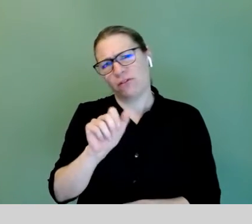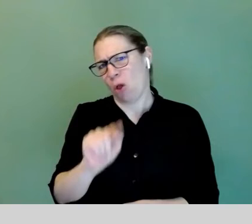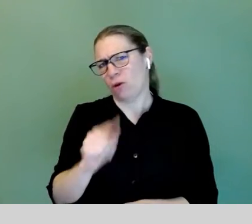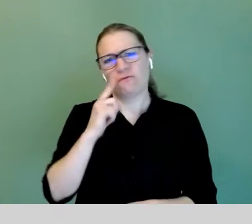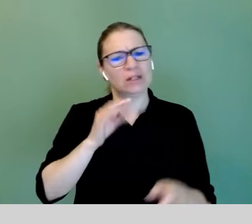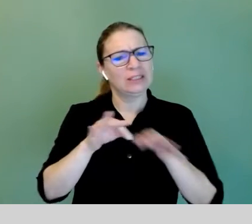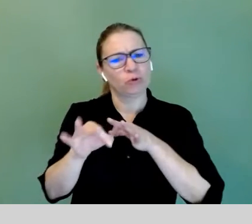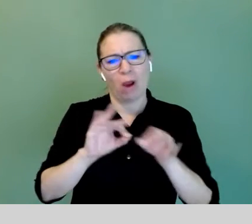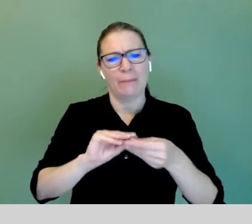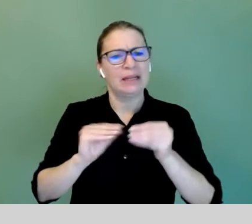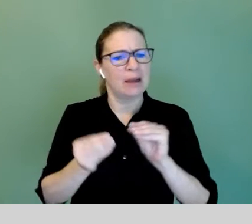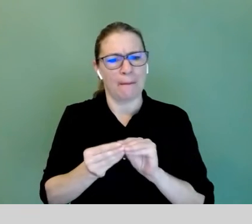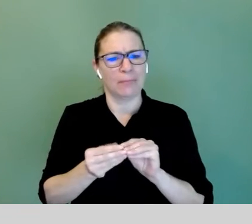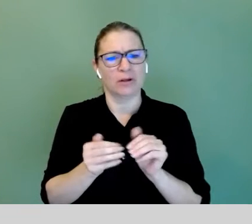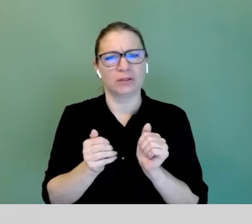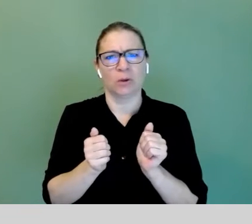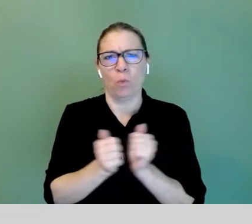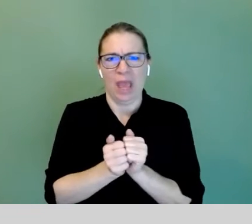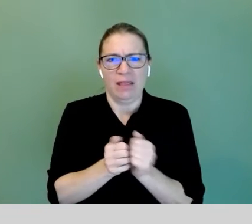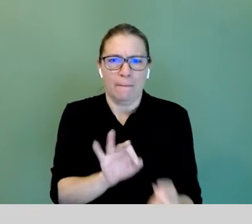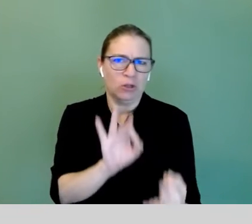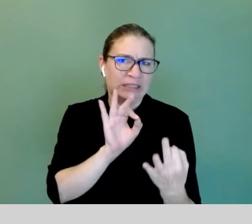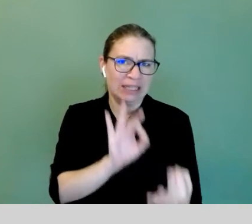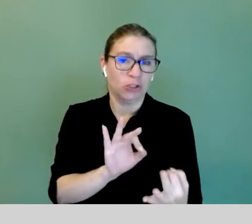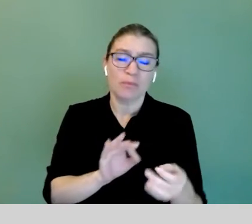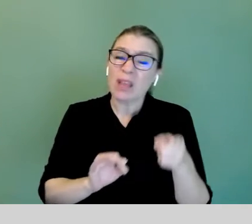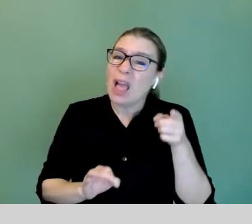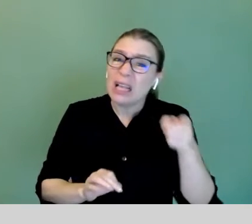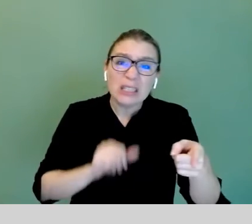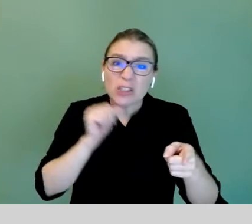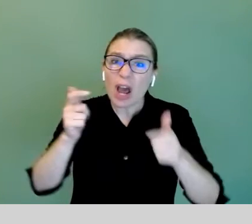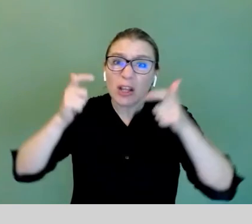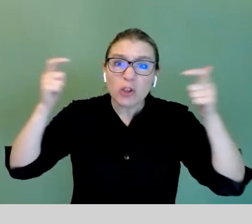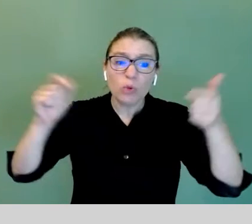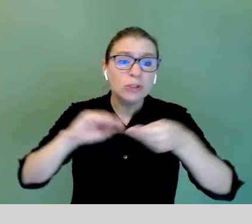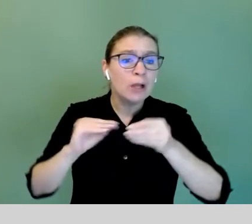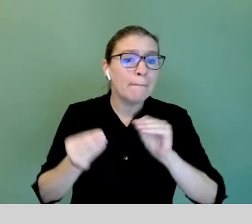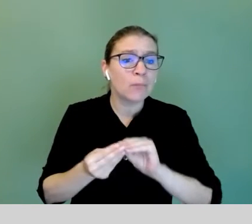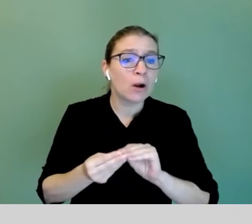to describe numbers with such a precision. And this is not a huge number, for example,